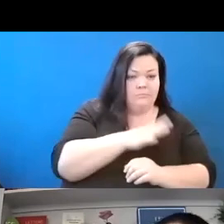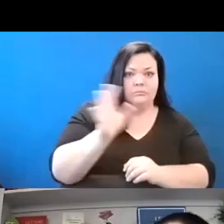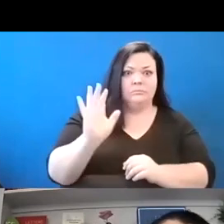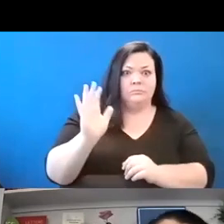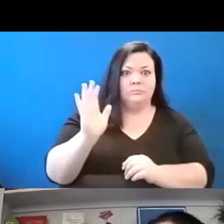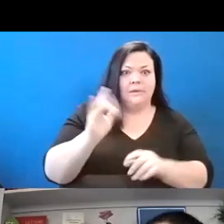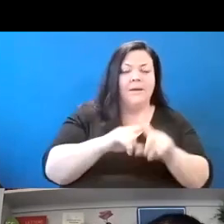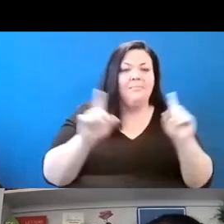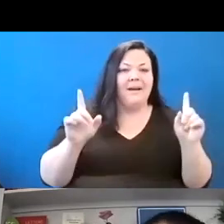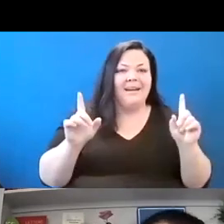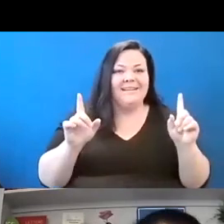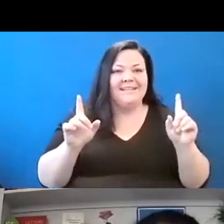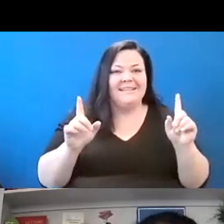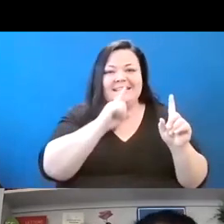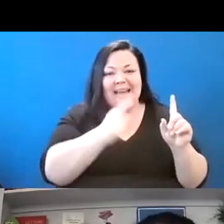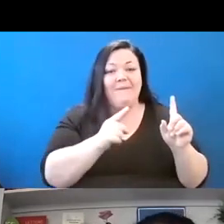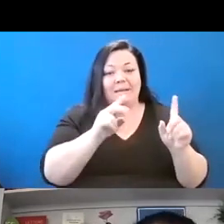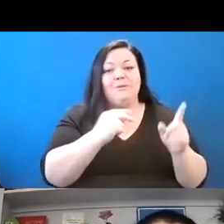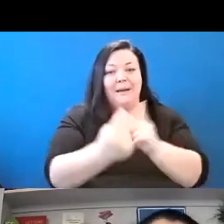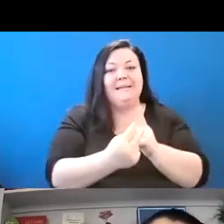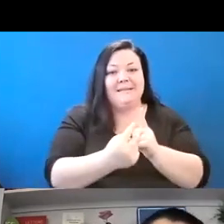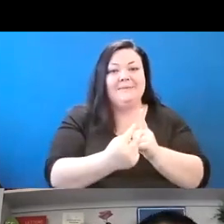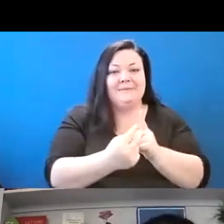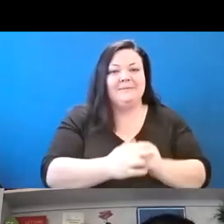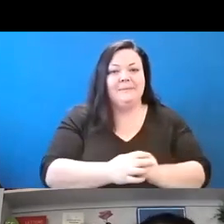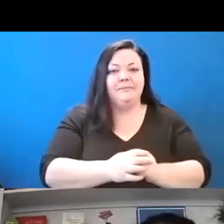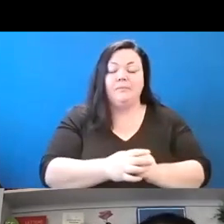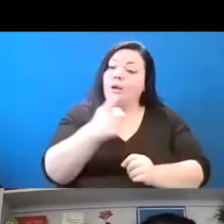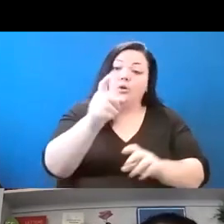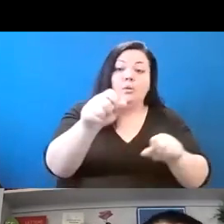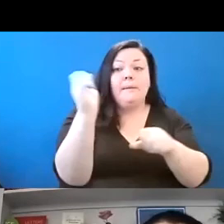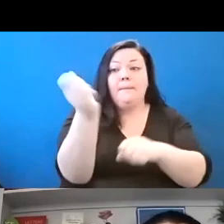it's definitely a perspective you can take you can be the baseball bat you can be the woman